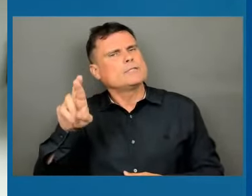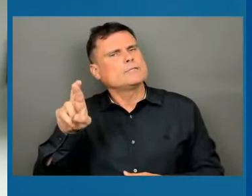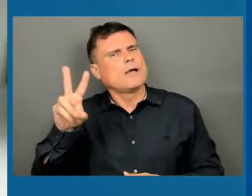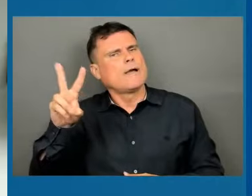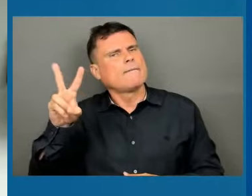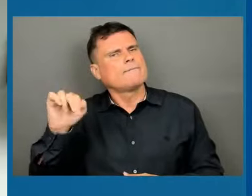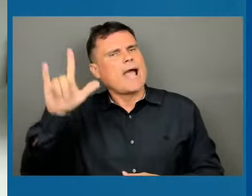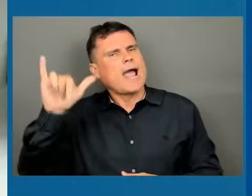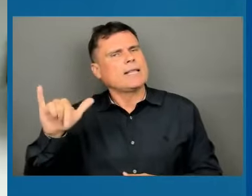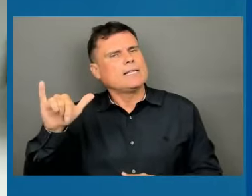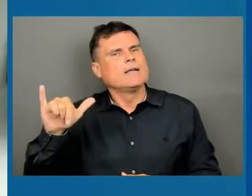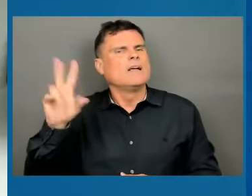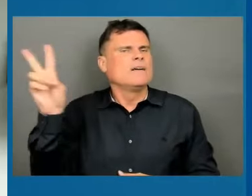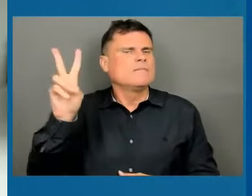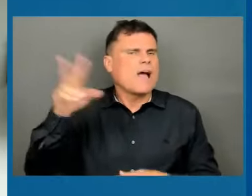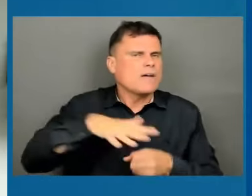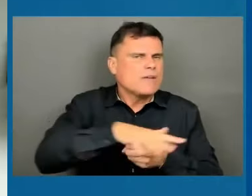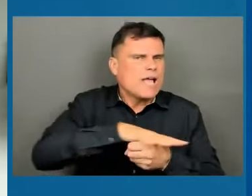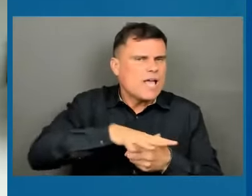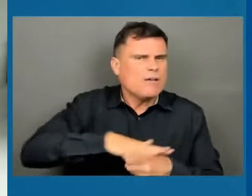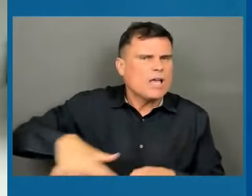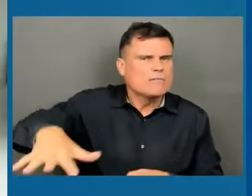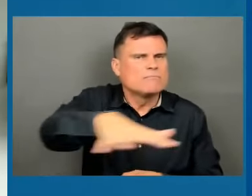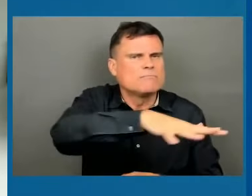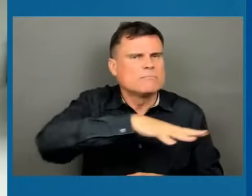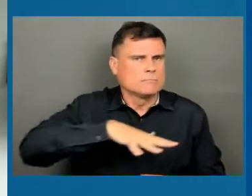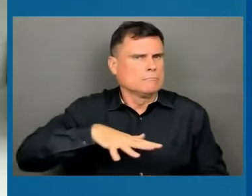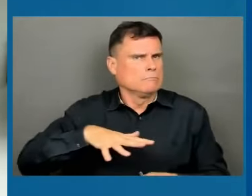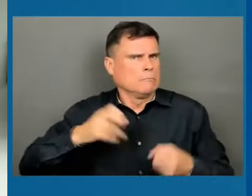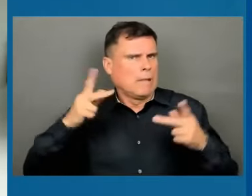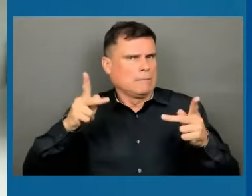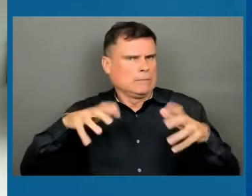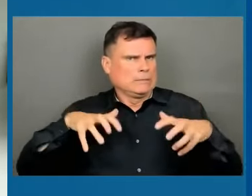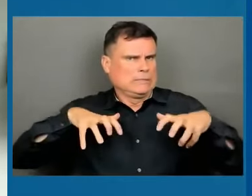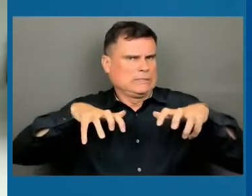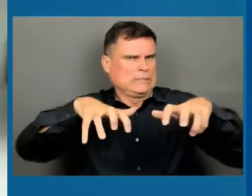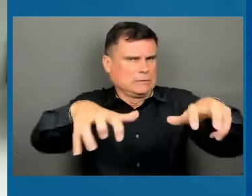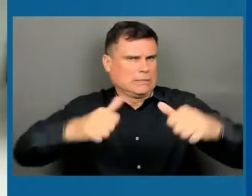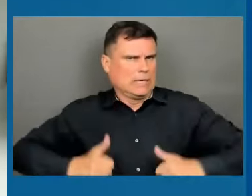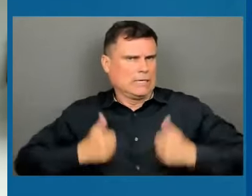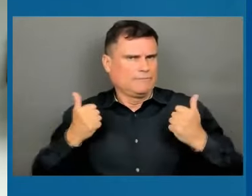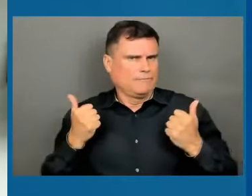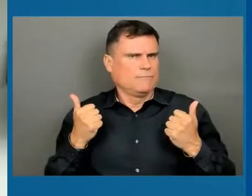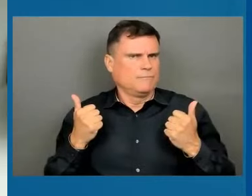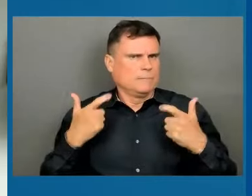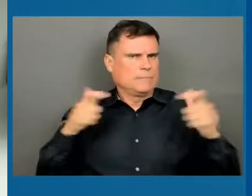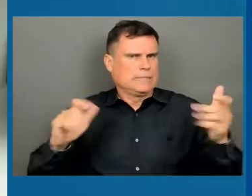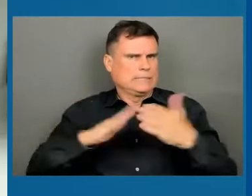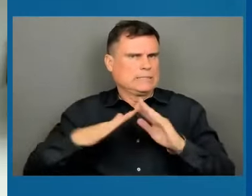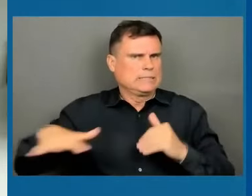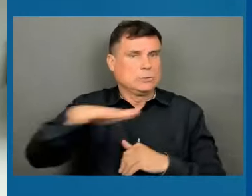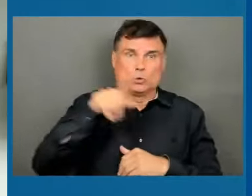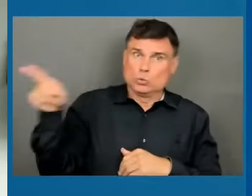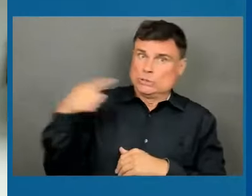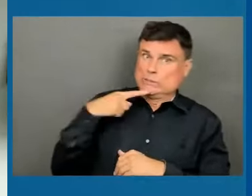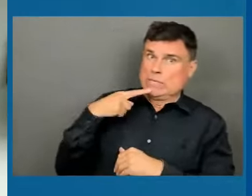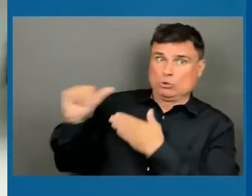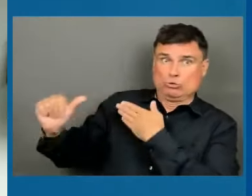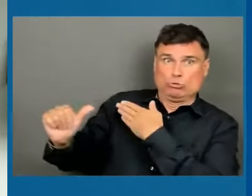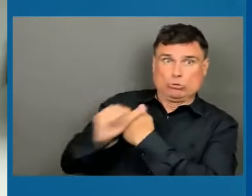think there's elevated risk, they have mentioned but there's no imminent risk right now. I